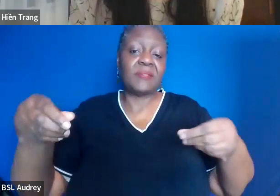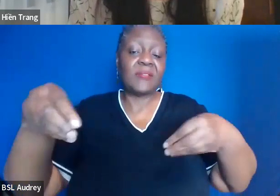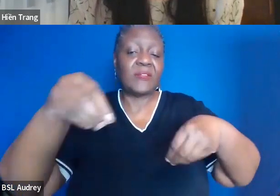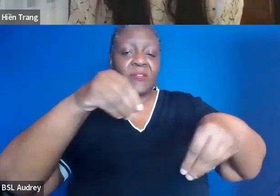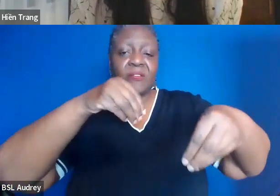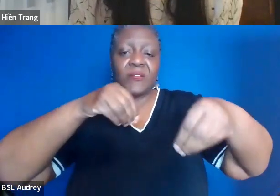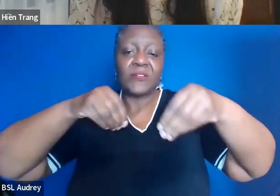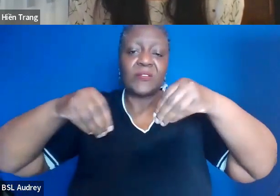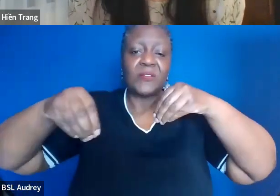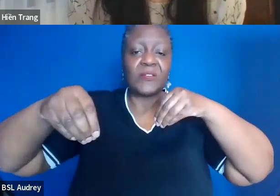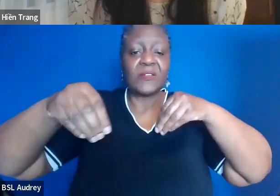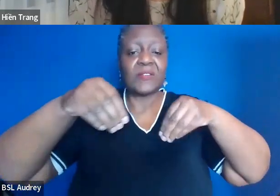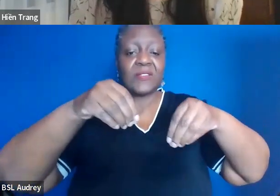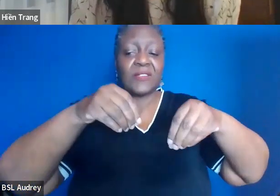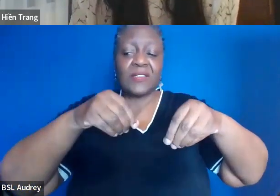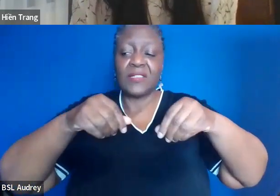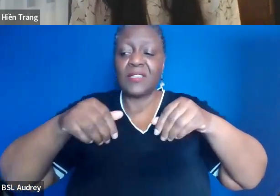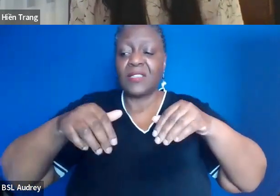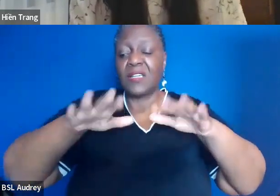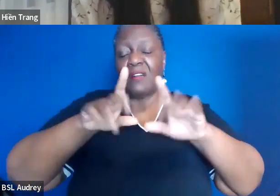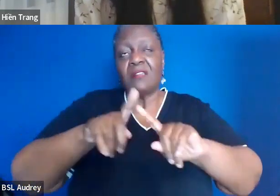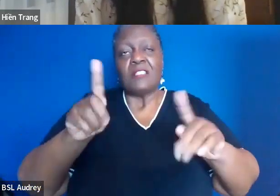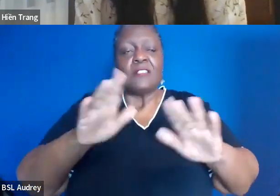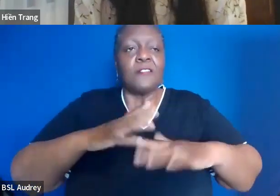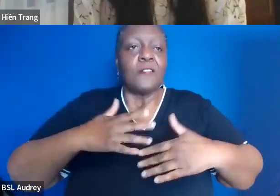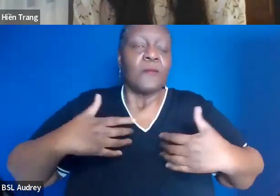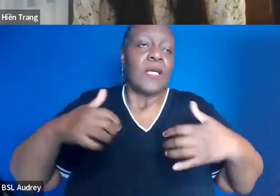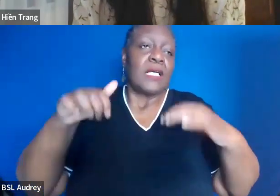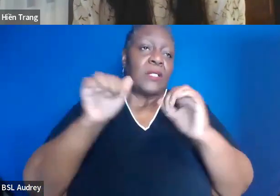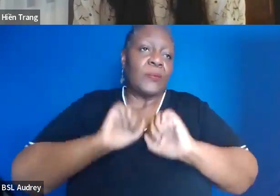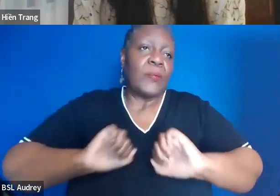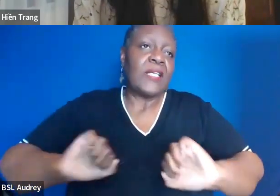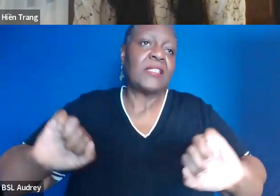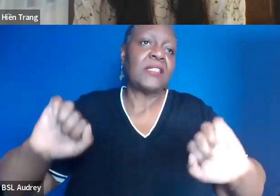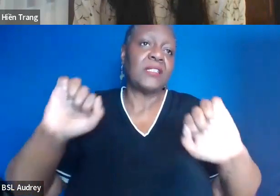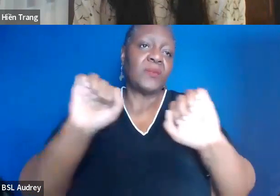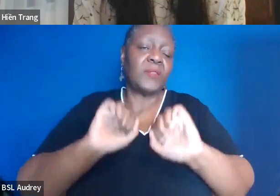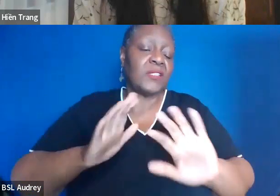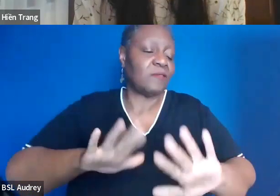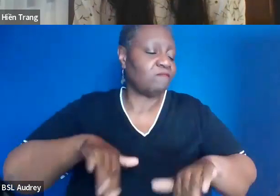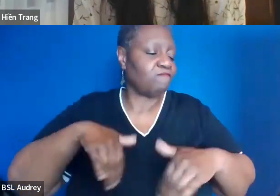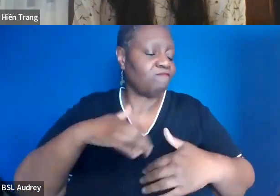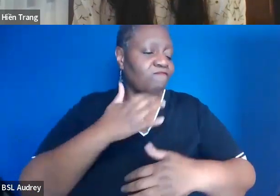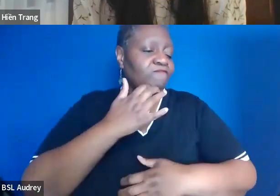Can’t bear the endless weight of waiting So she casts away her lover’s words